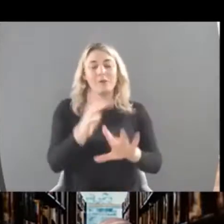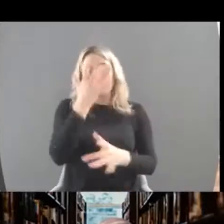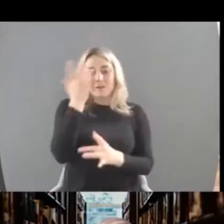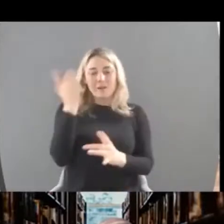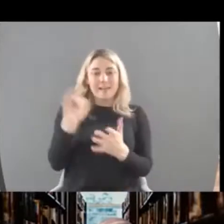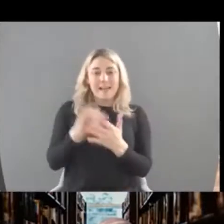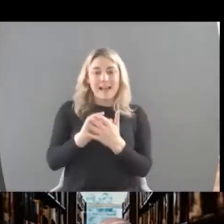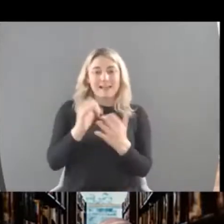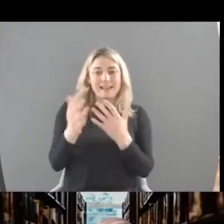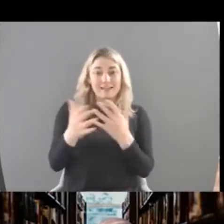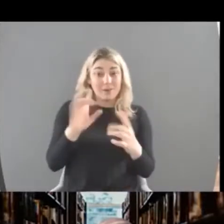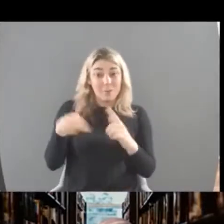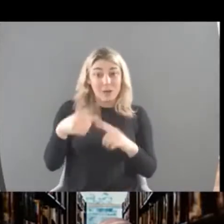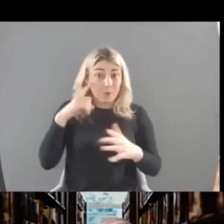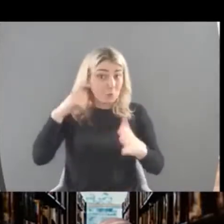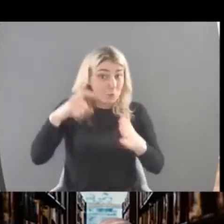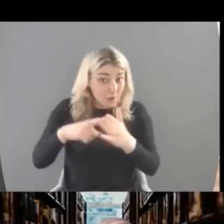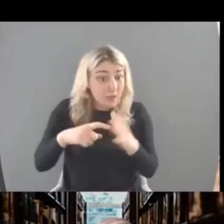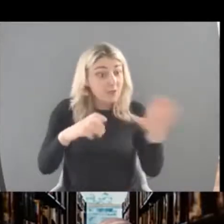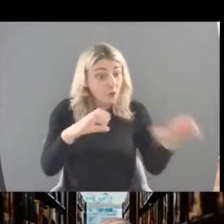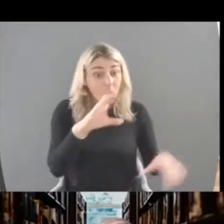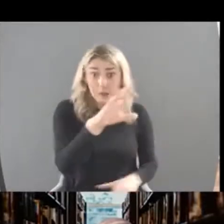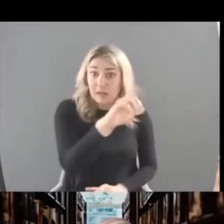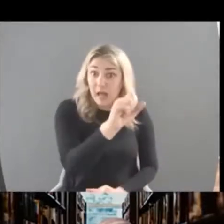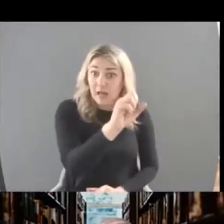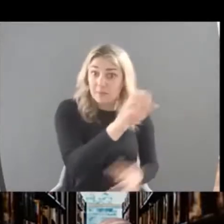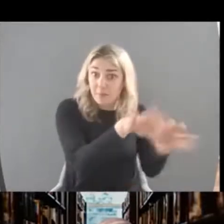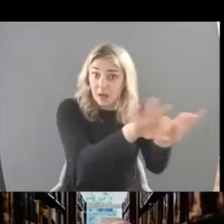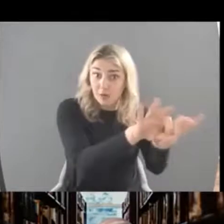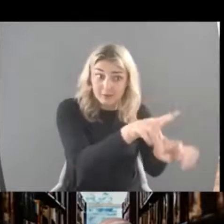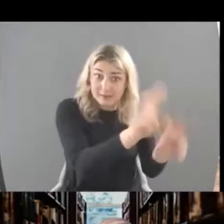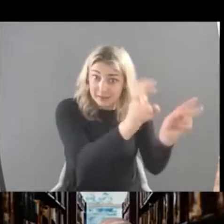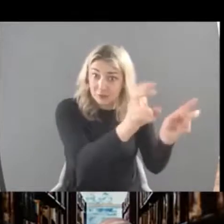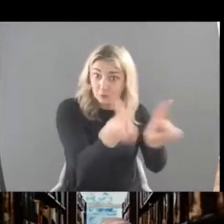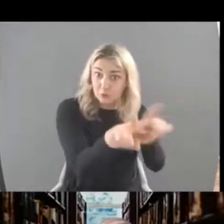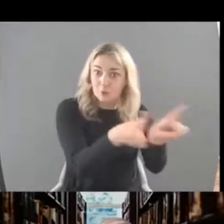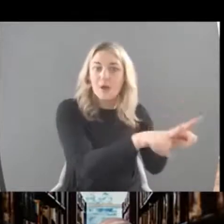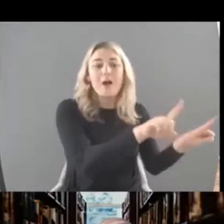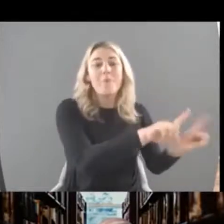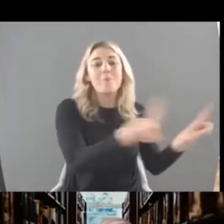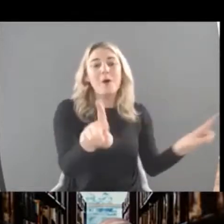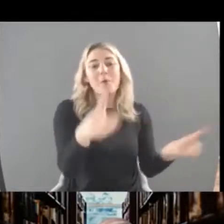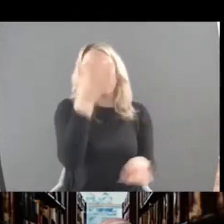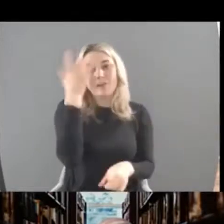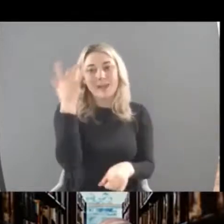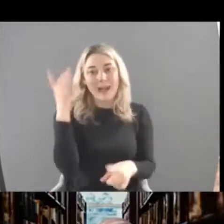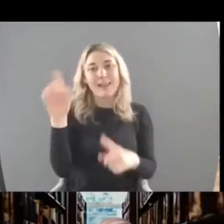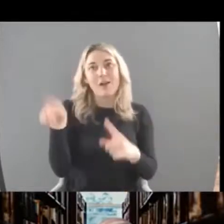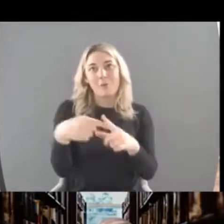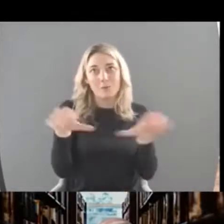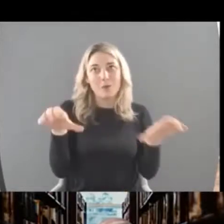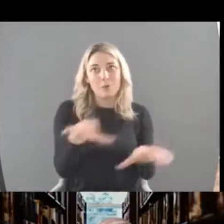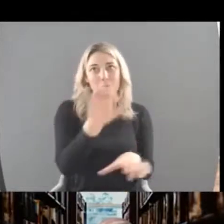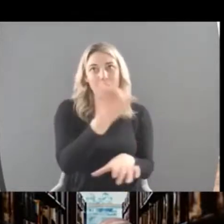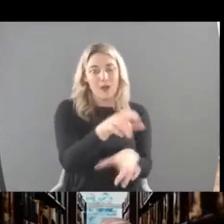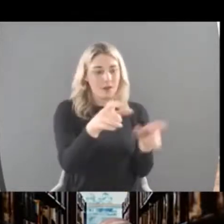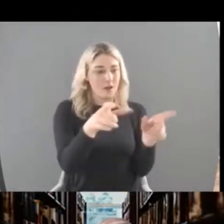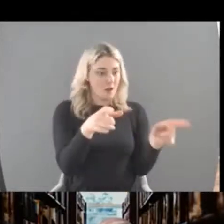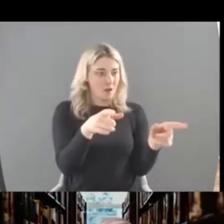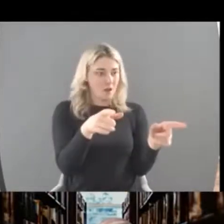we recognize class matters, it's an issue. We forget that even when we do that controlling for class, there's still,